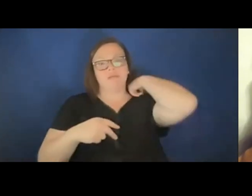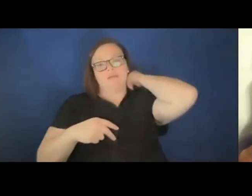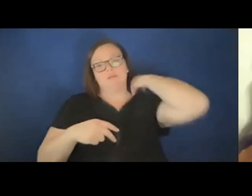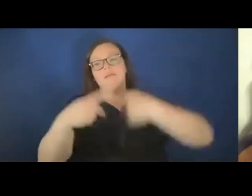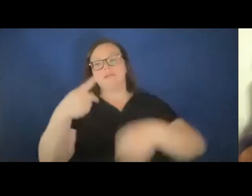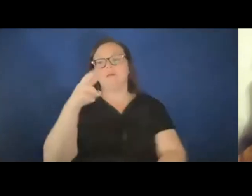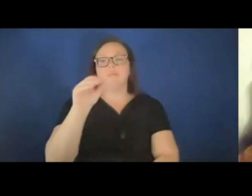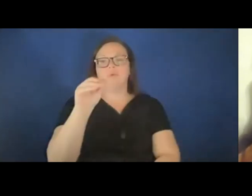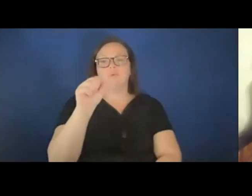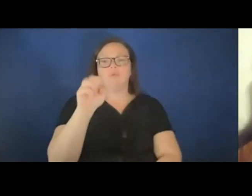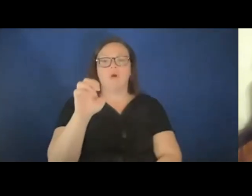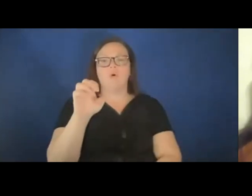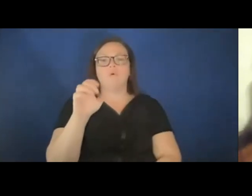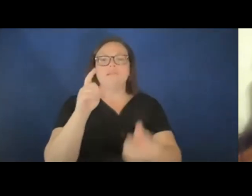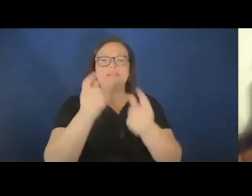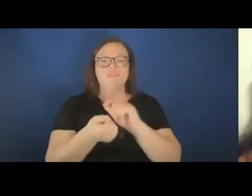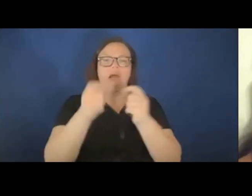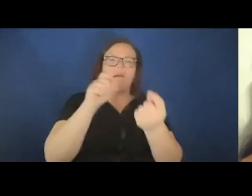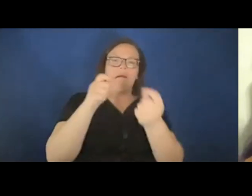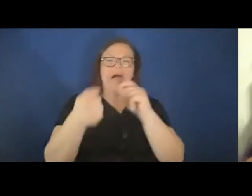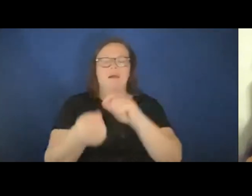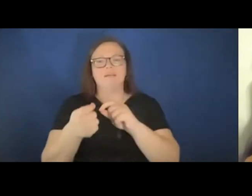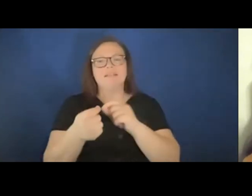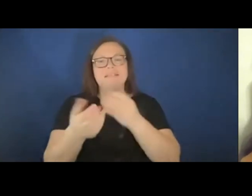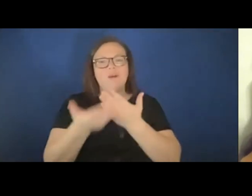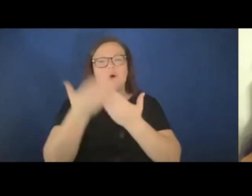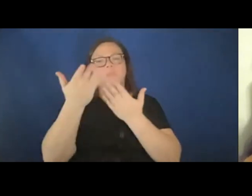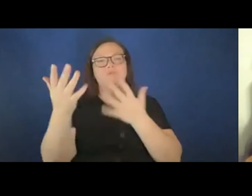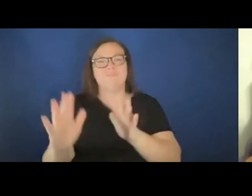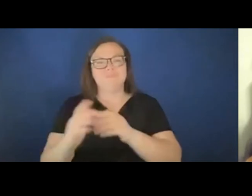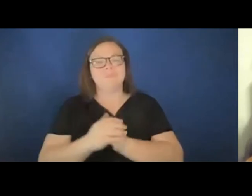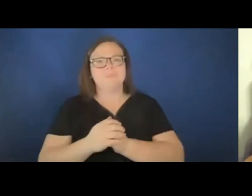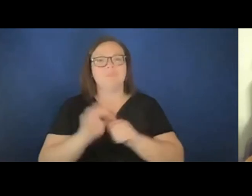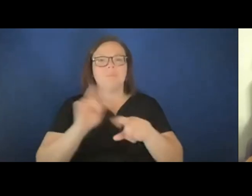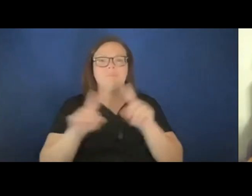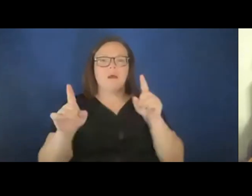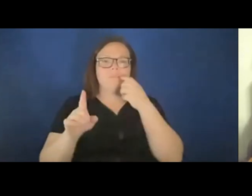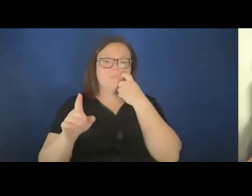that keeps shifting and evolving--I'm almost getting it there. But it's basically a letter